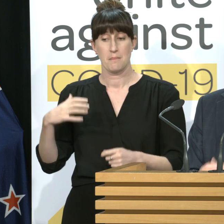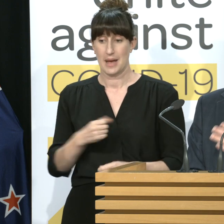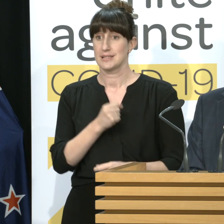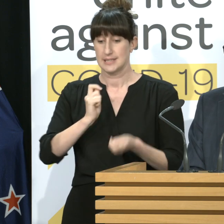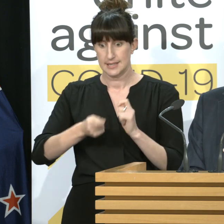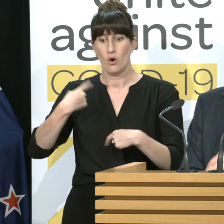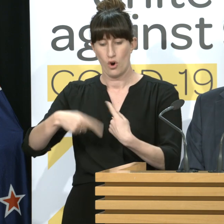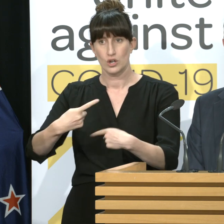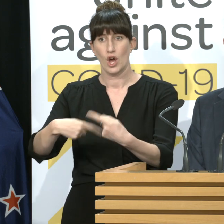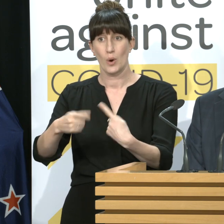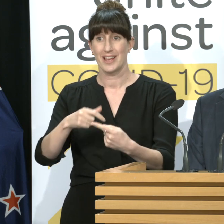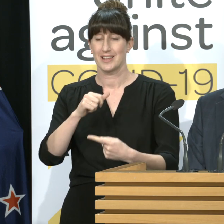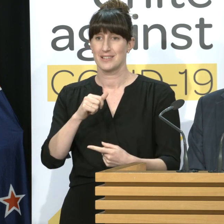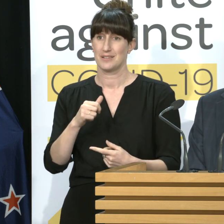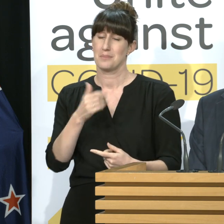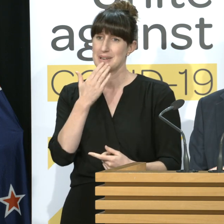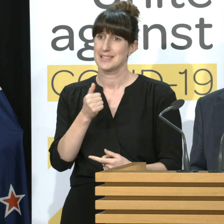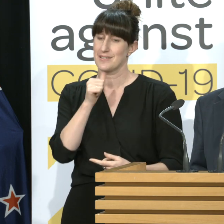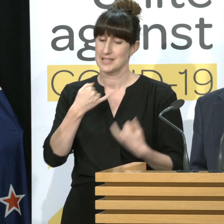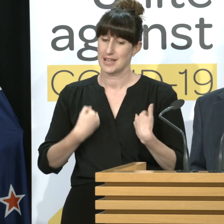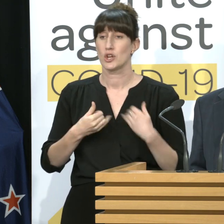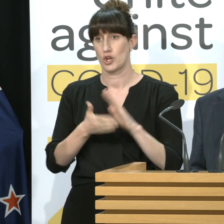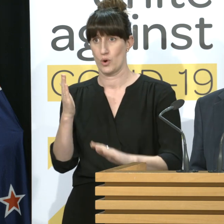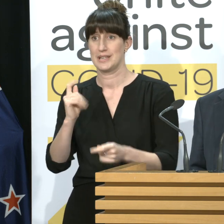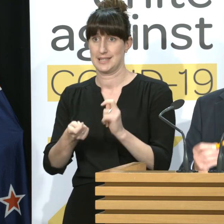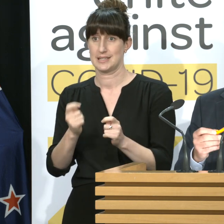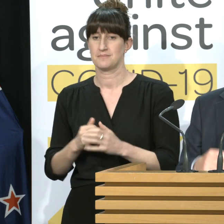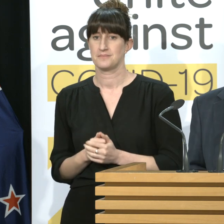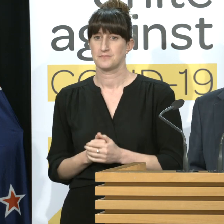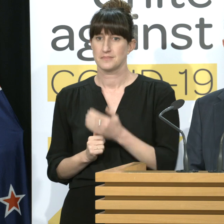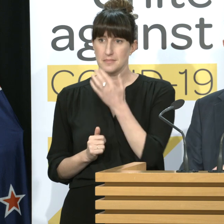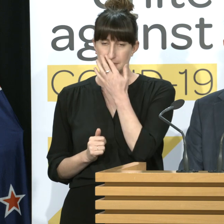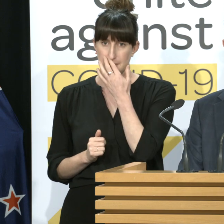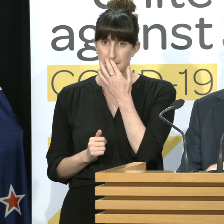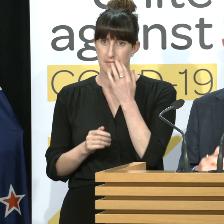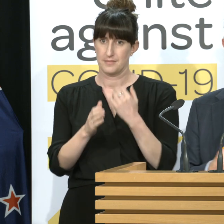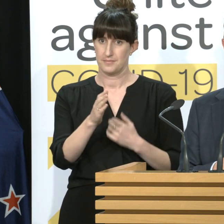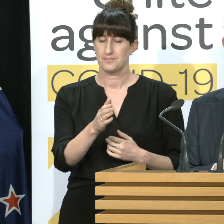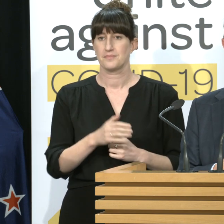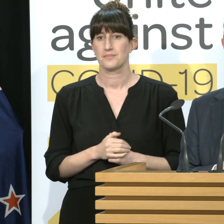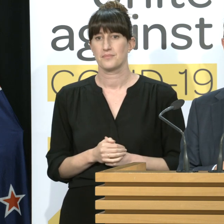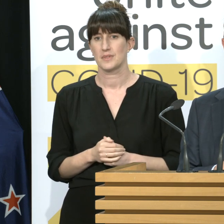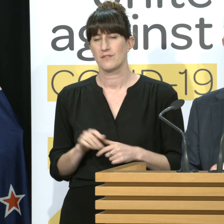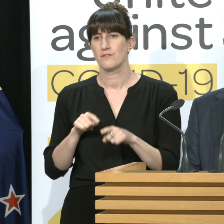And that if people do have symptoms, they do get a test. [INTERPOSING VOICES] Just a followup here.